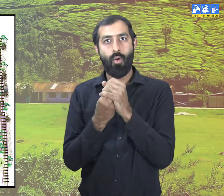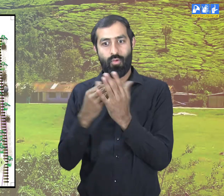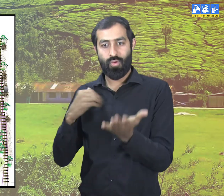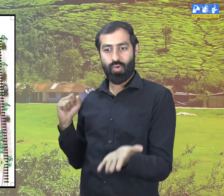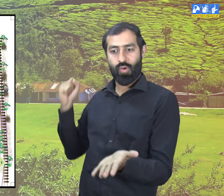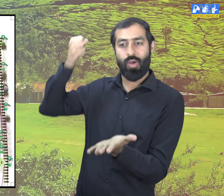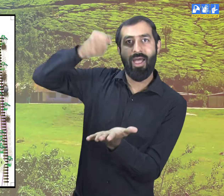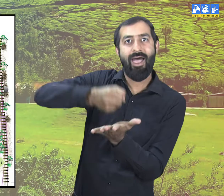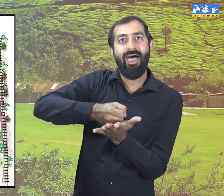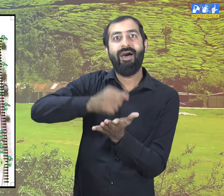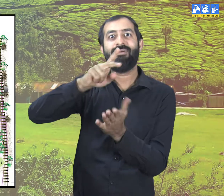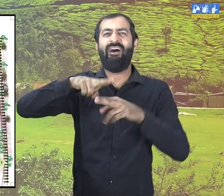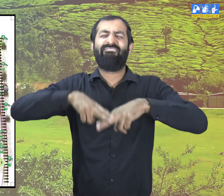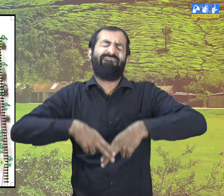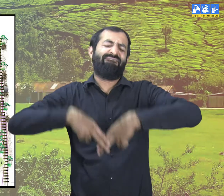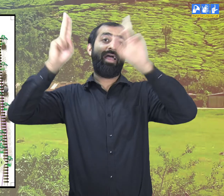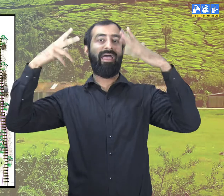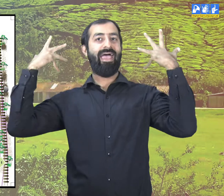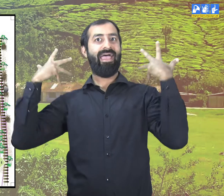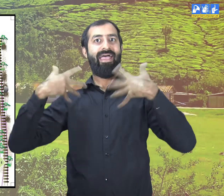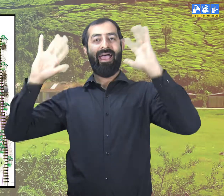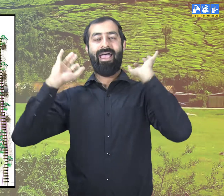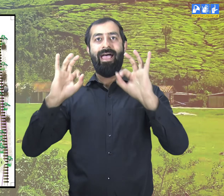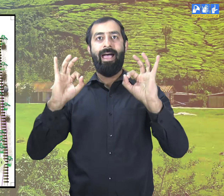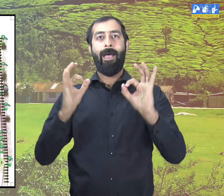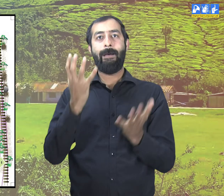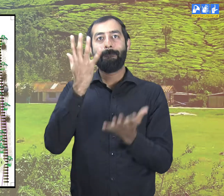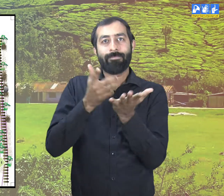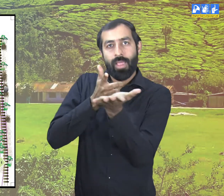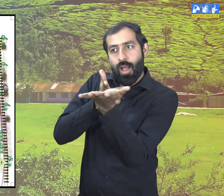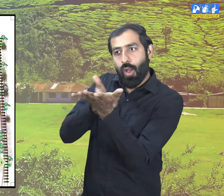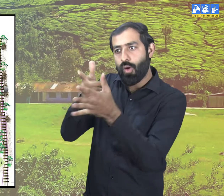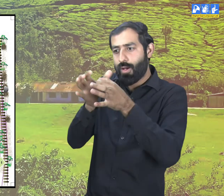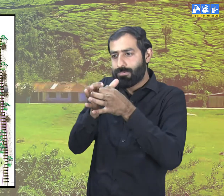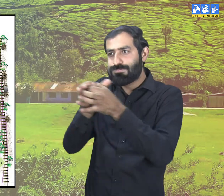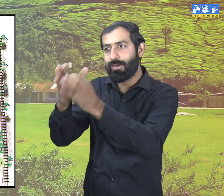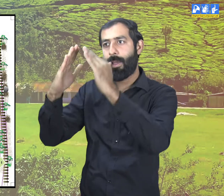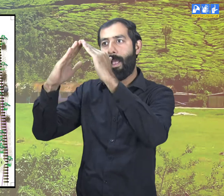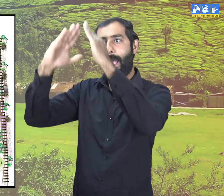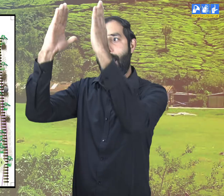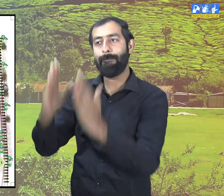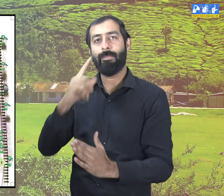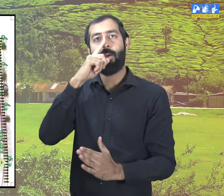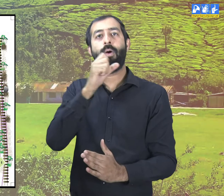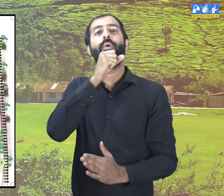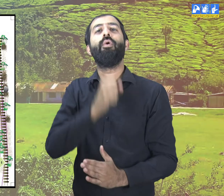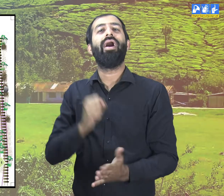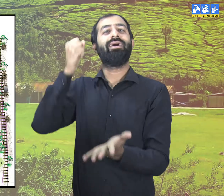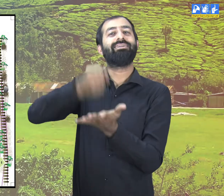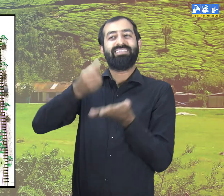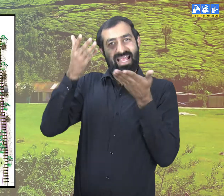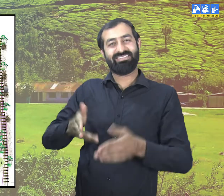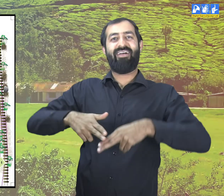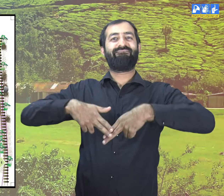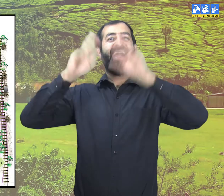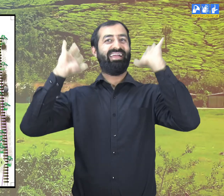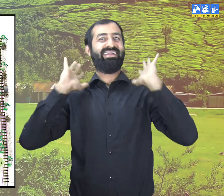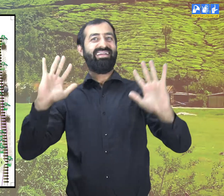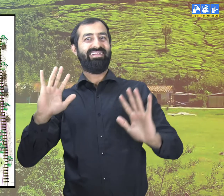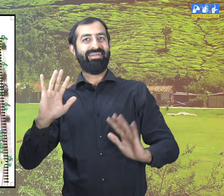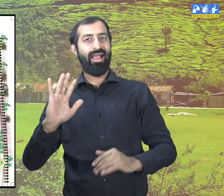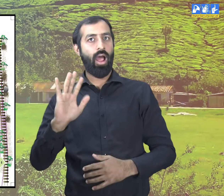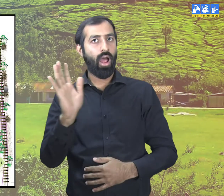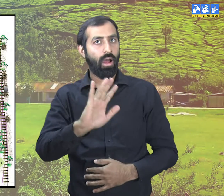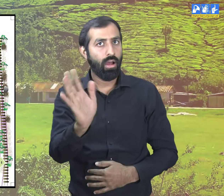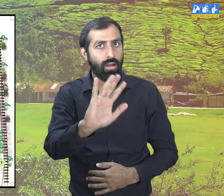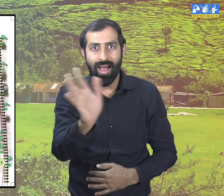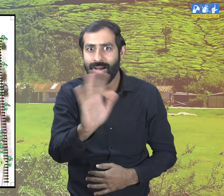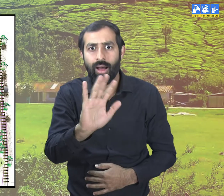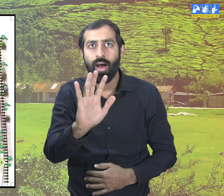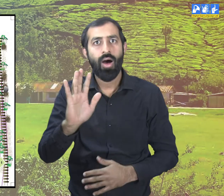I thought that we had finally reached Ammumma's village